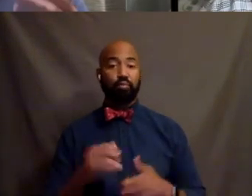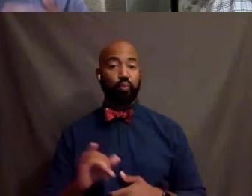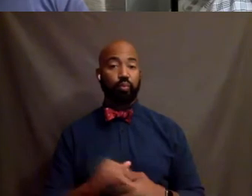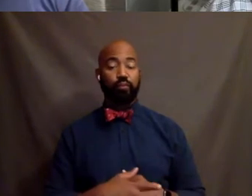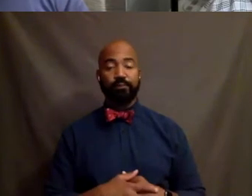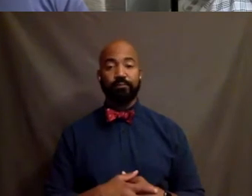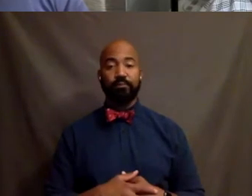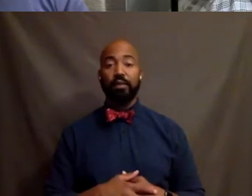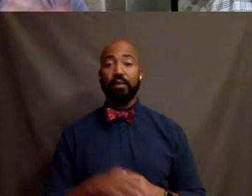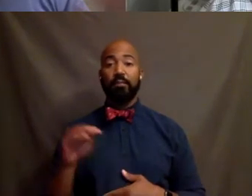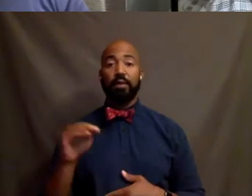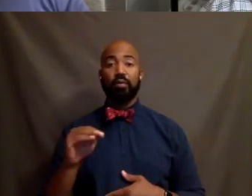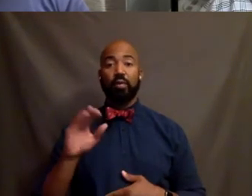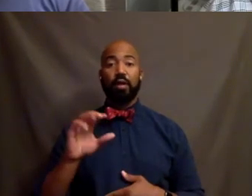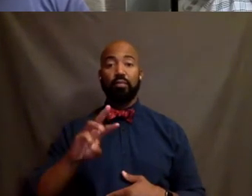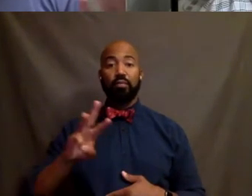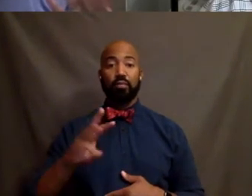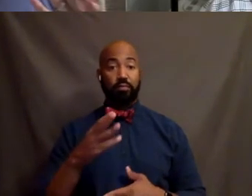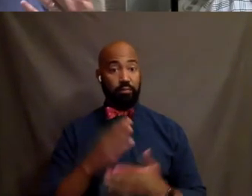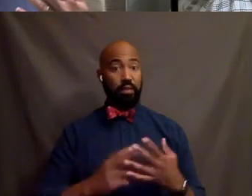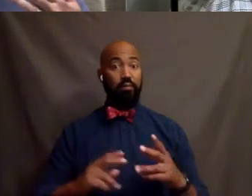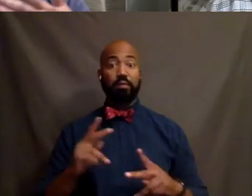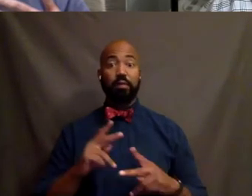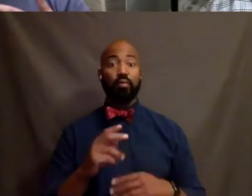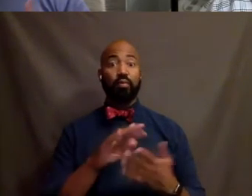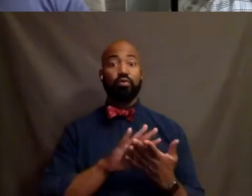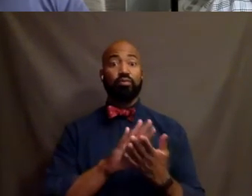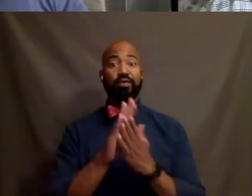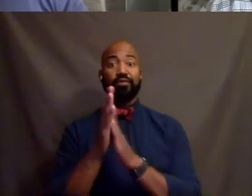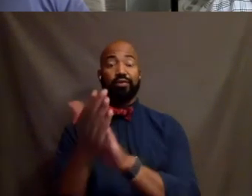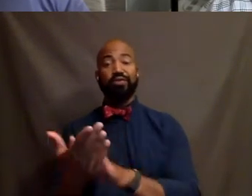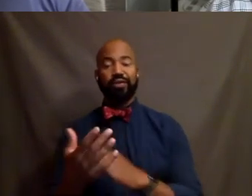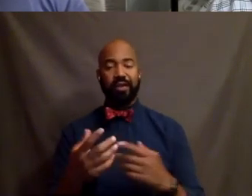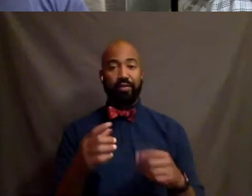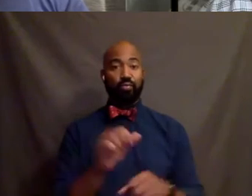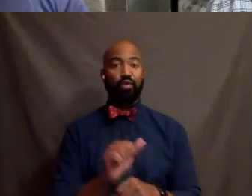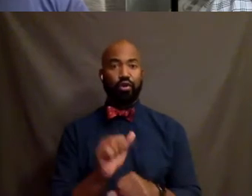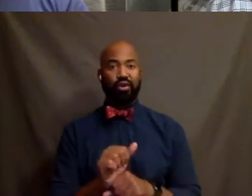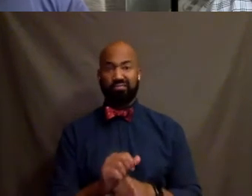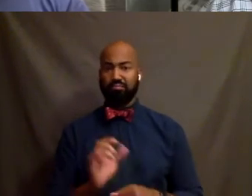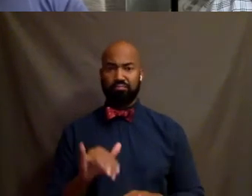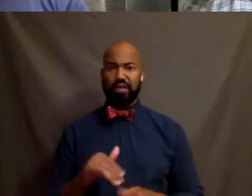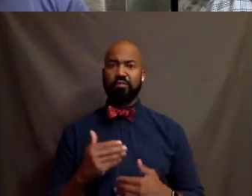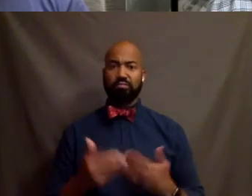a number of people have transitioned at work and that is a process that happens